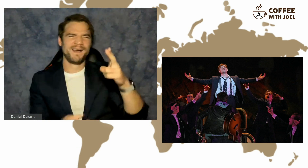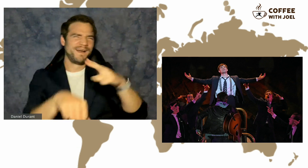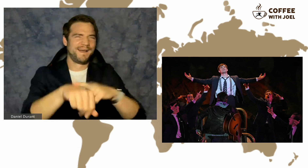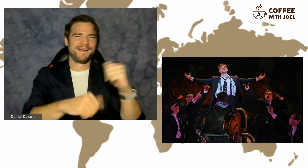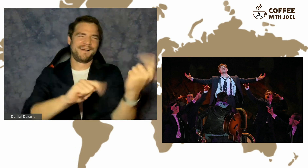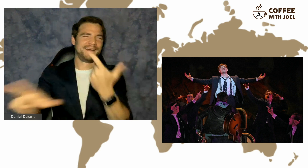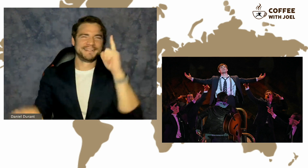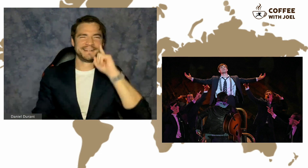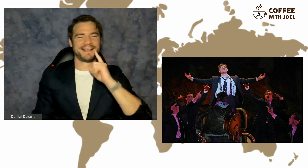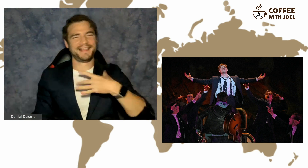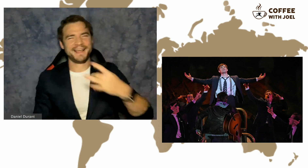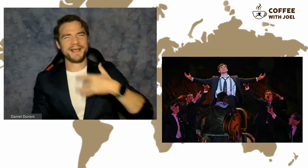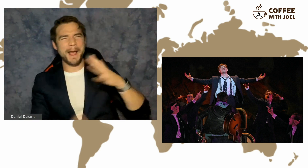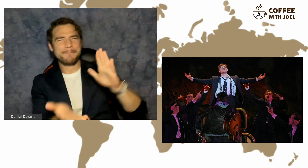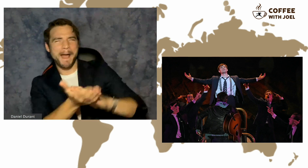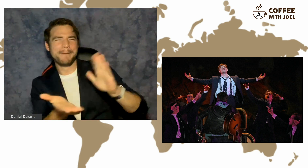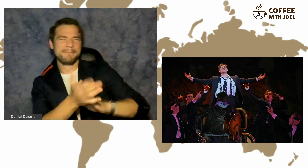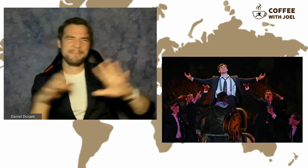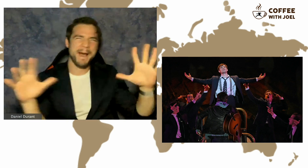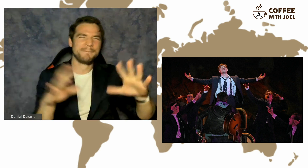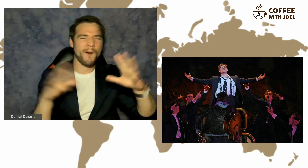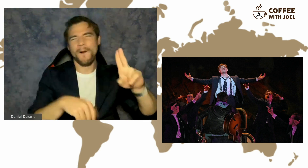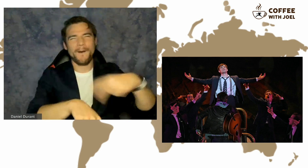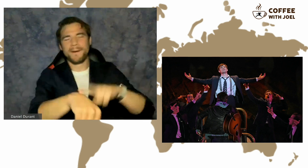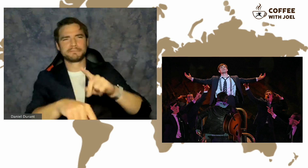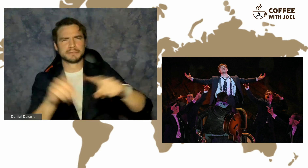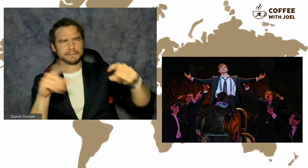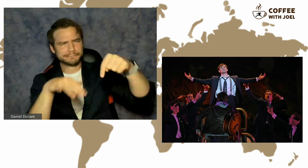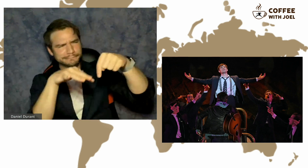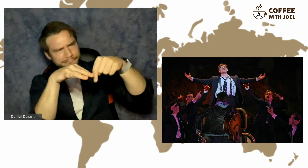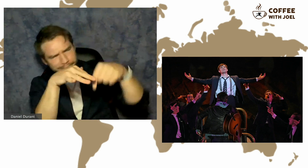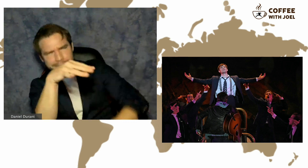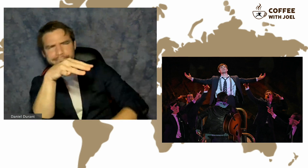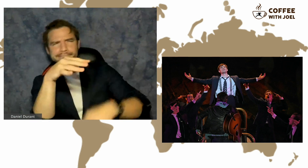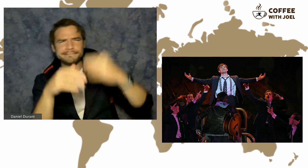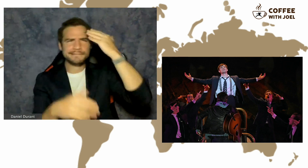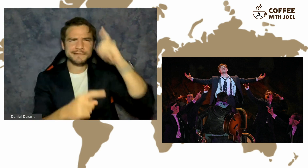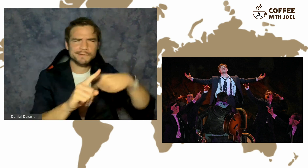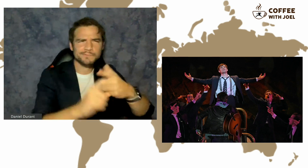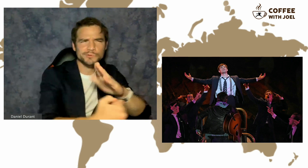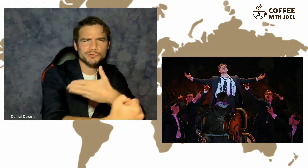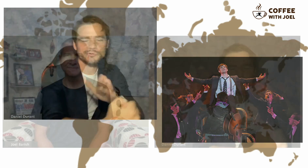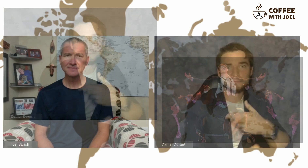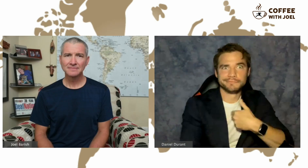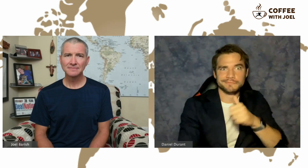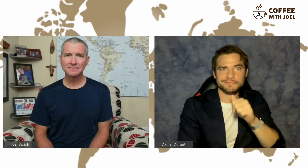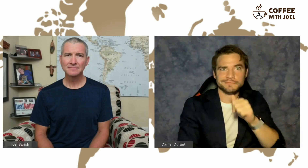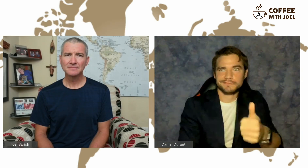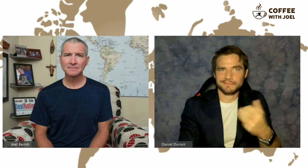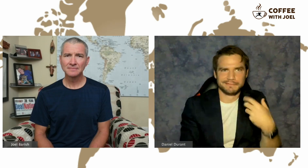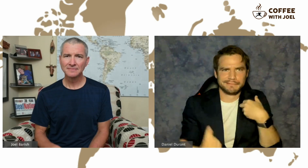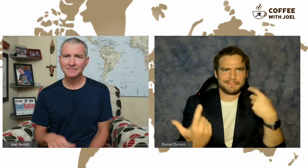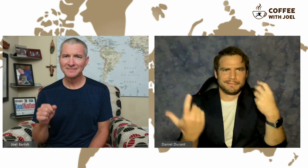Of course all deaf people love to feel the beat, but beyond that I didn’t know much about music.